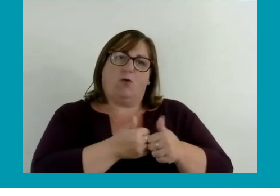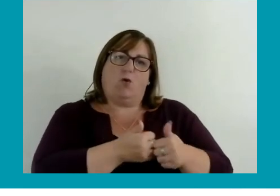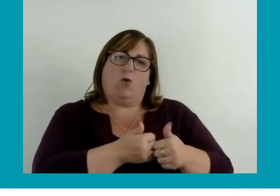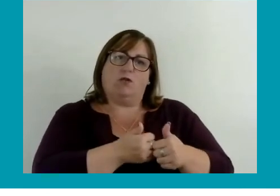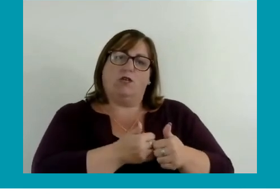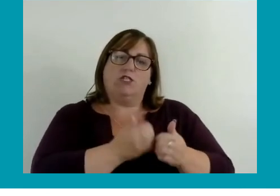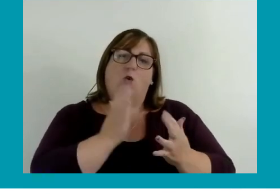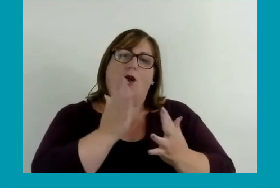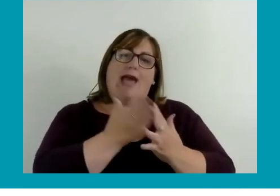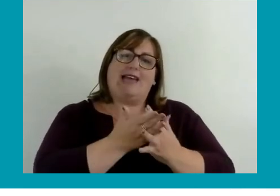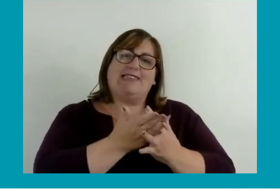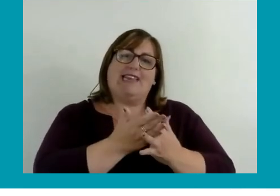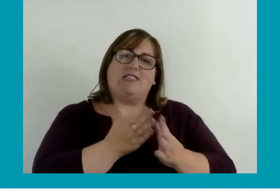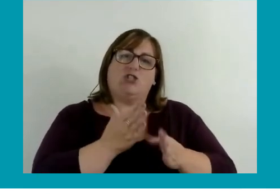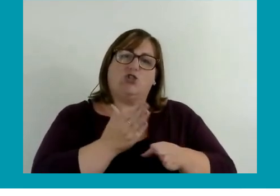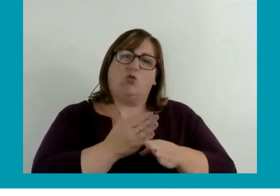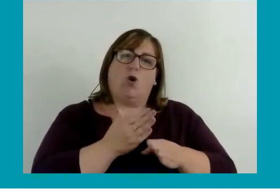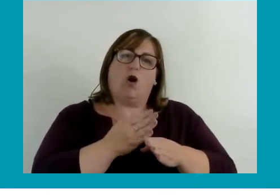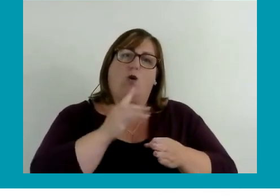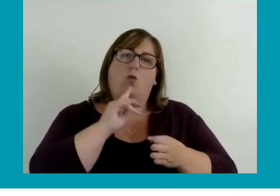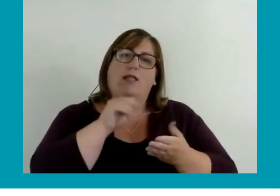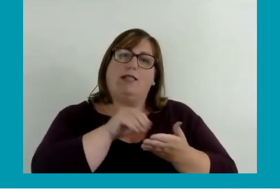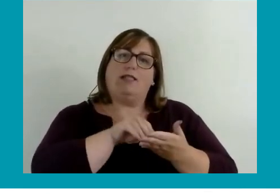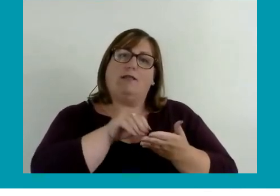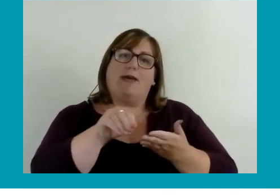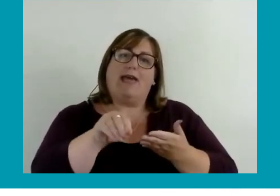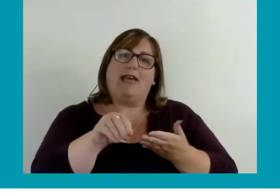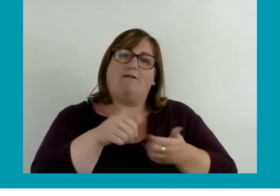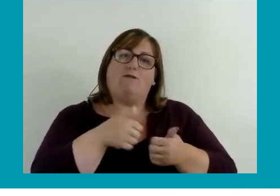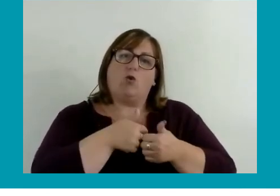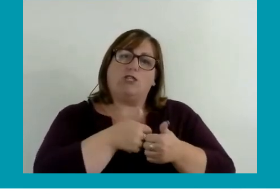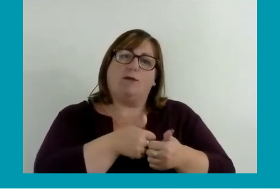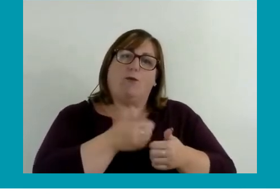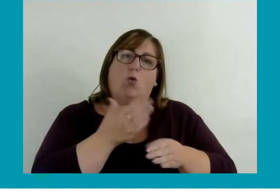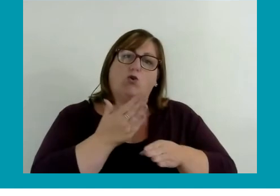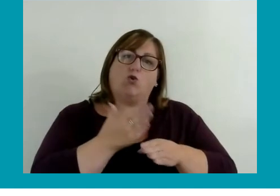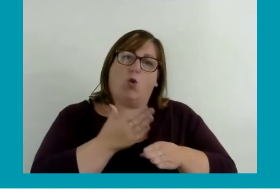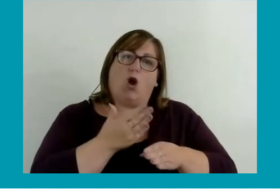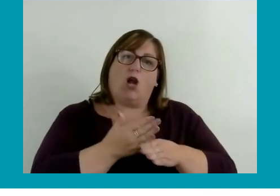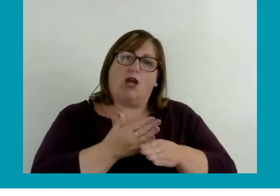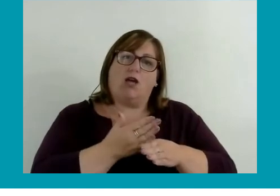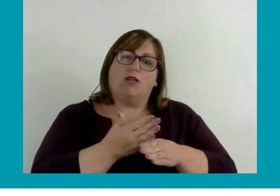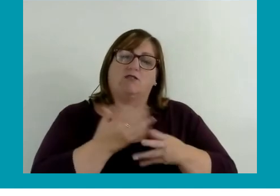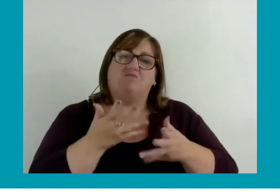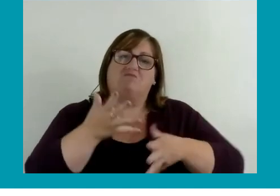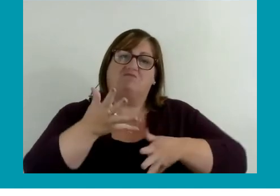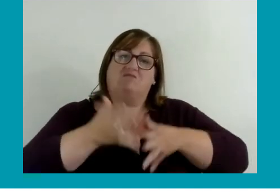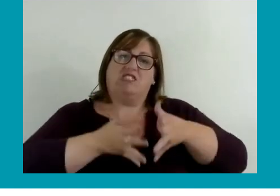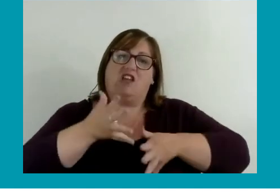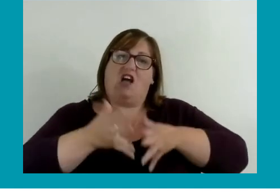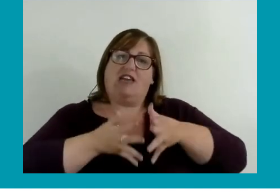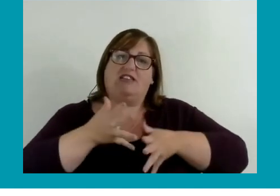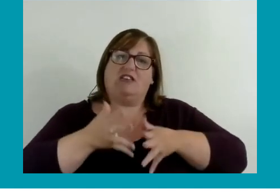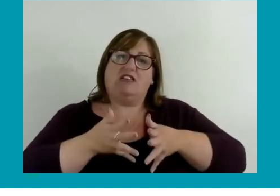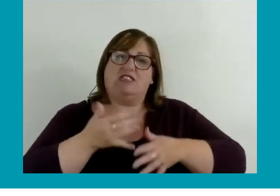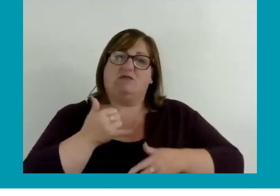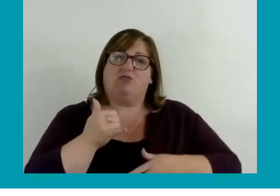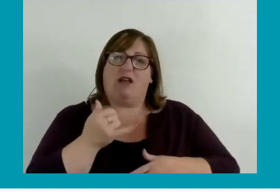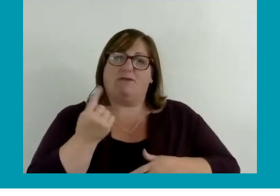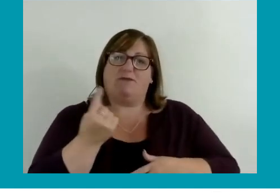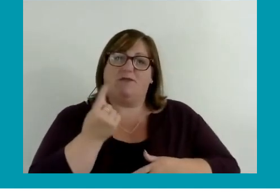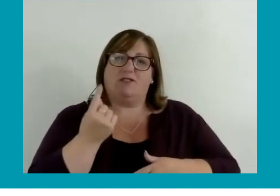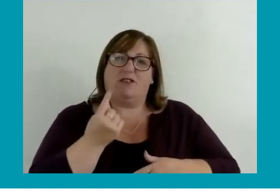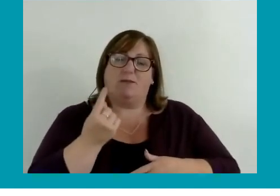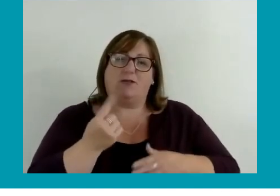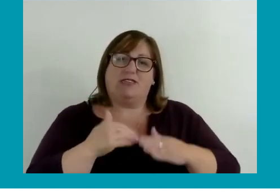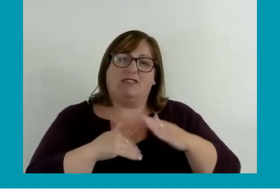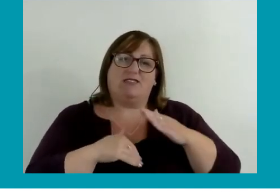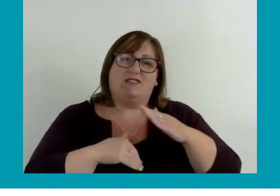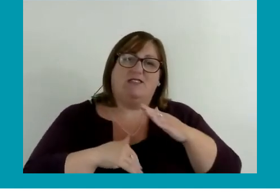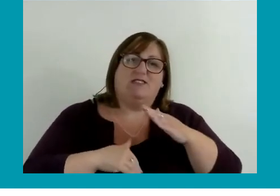pay for some things support workers signers if we've got somebody with um profound um hearing